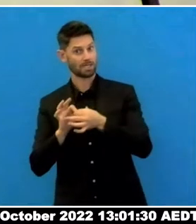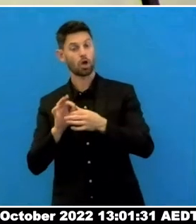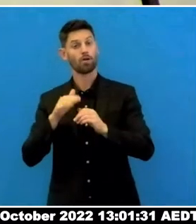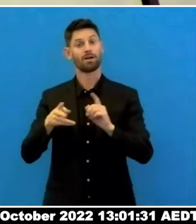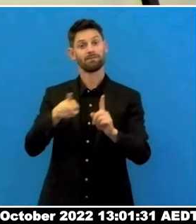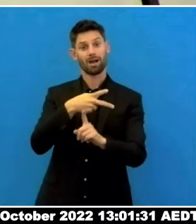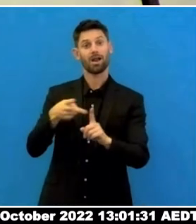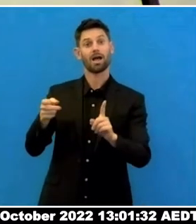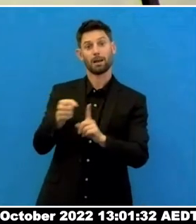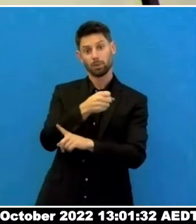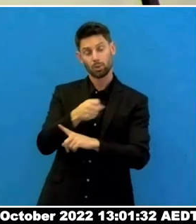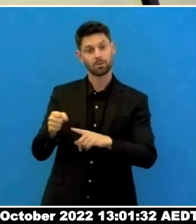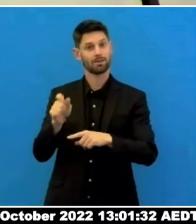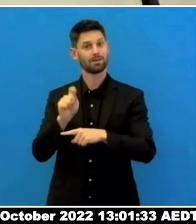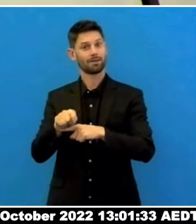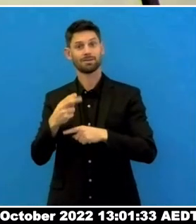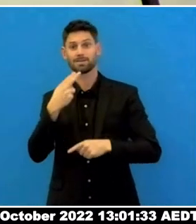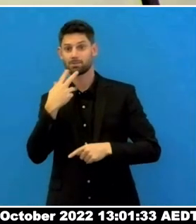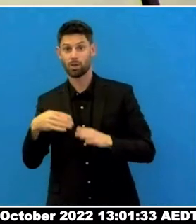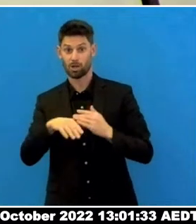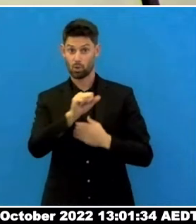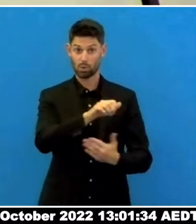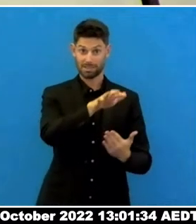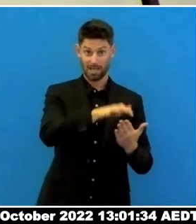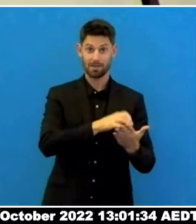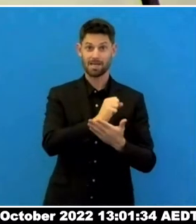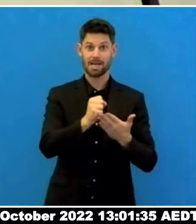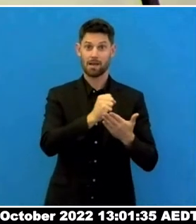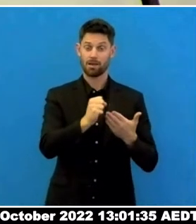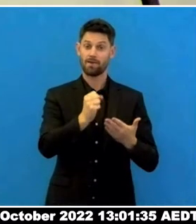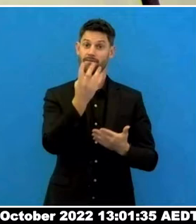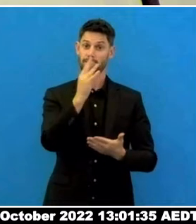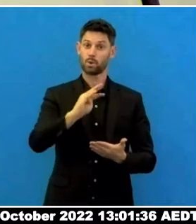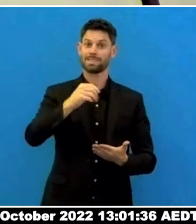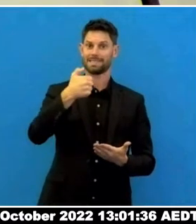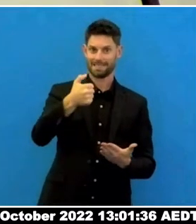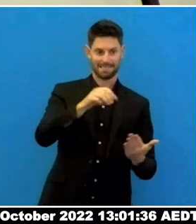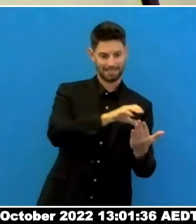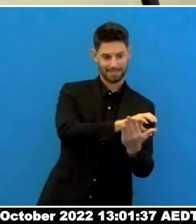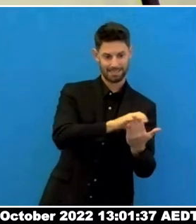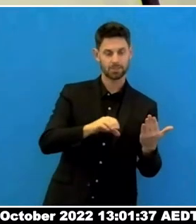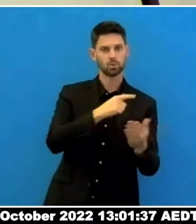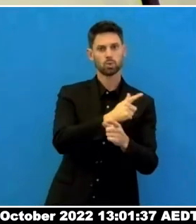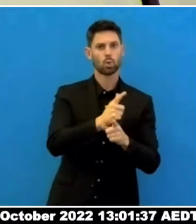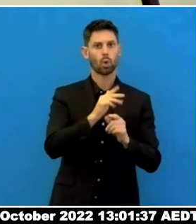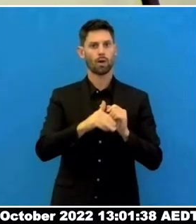neglect and exploitation in your statement is at paragraph 46 where you refer to certain risks arising.